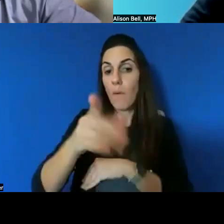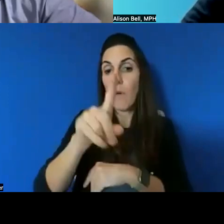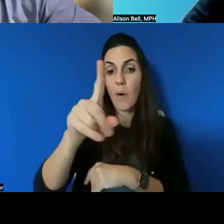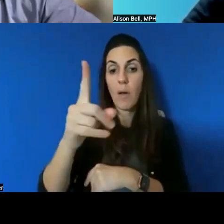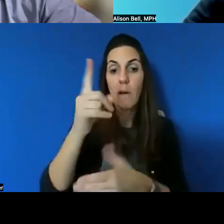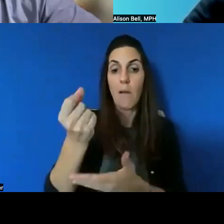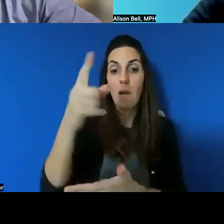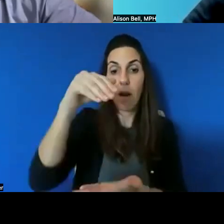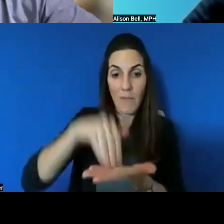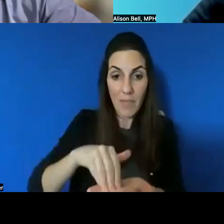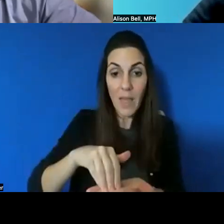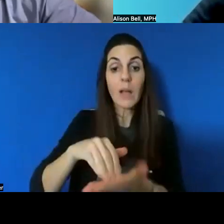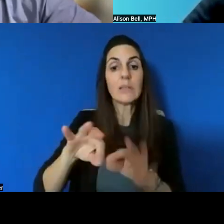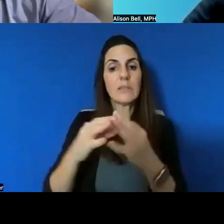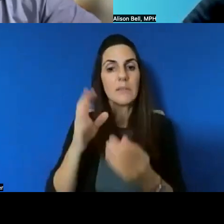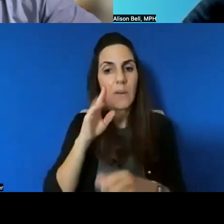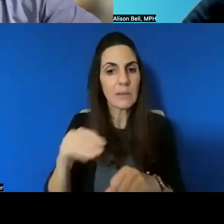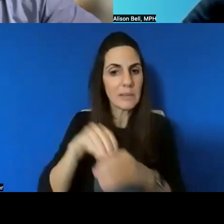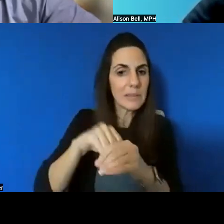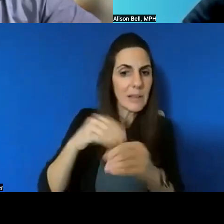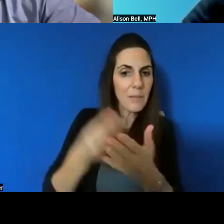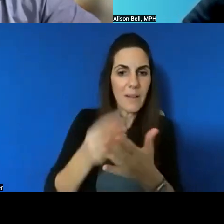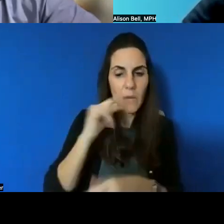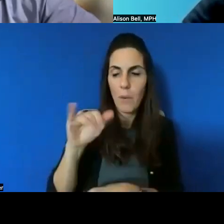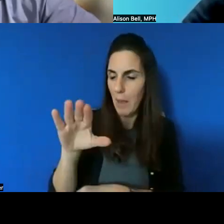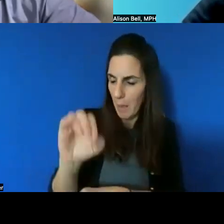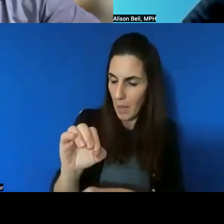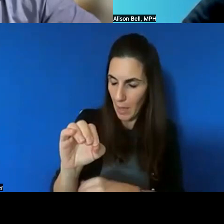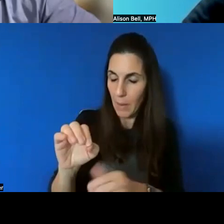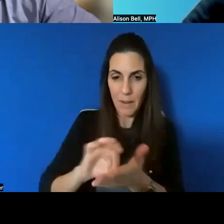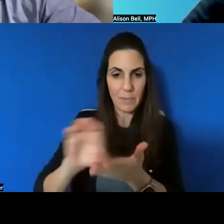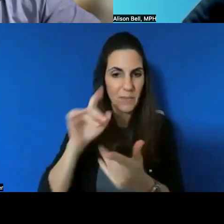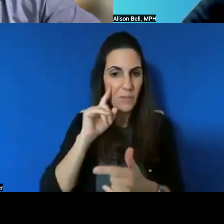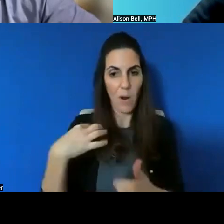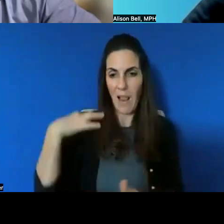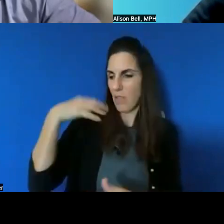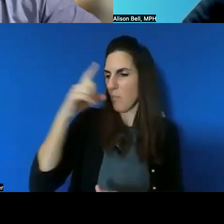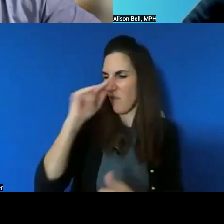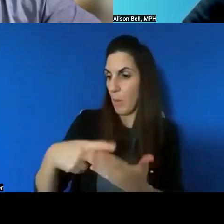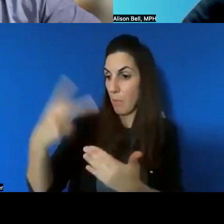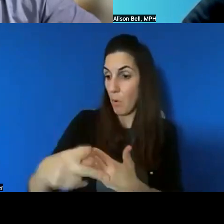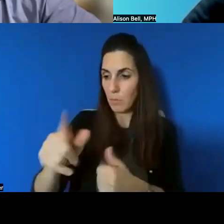into an able account now to be eligible for a program there's three really rules to follow one